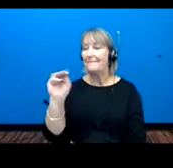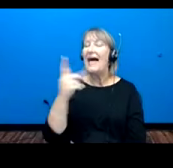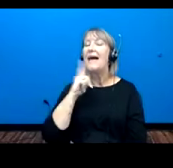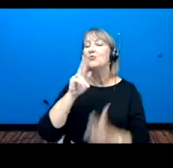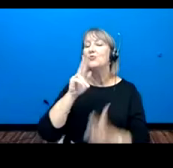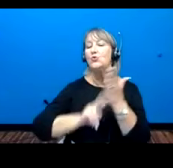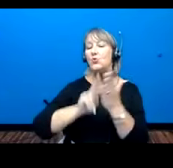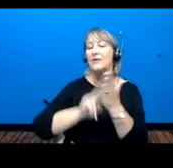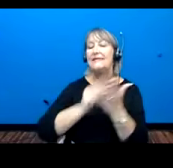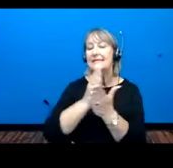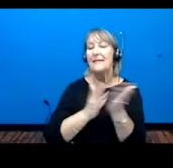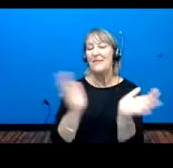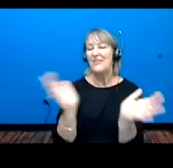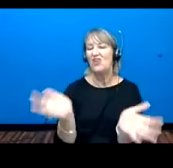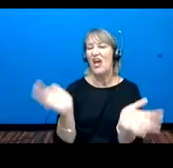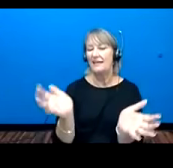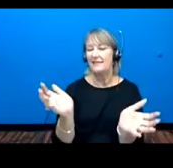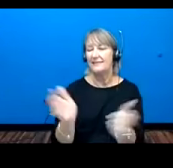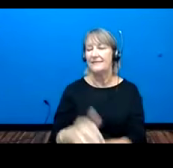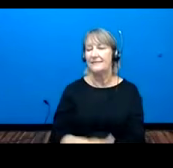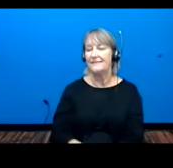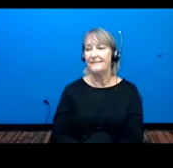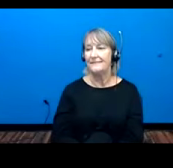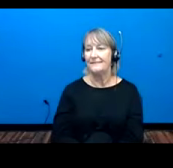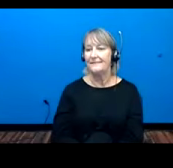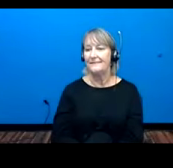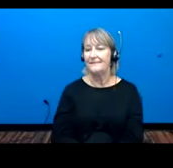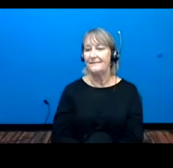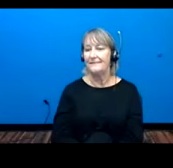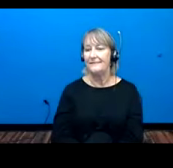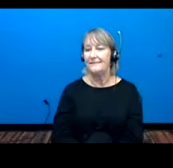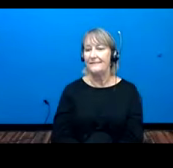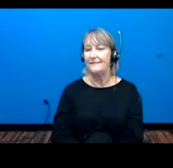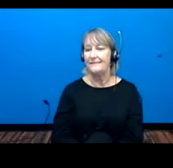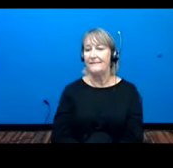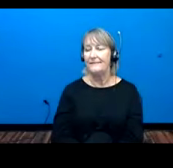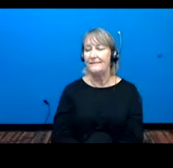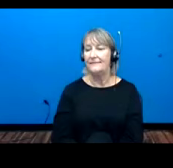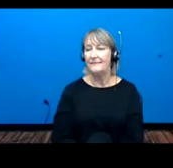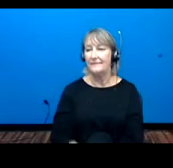One second.